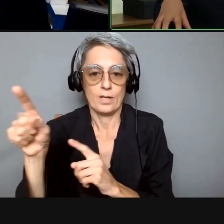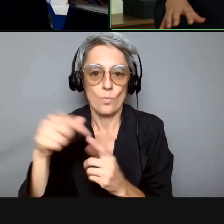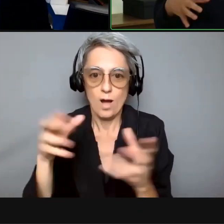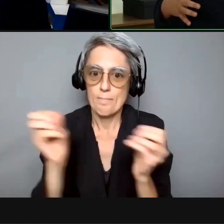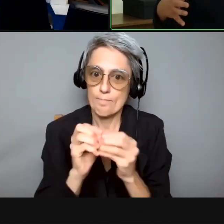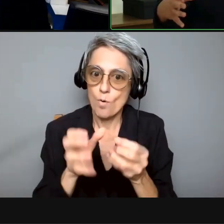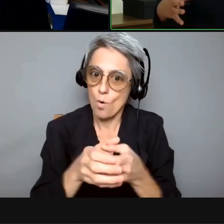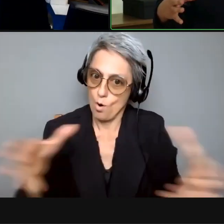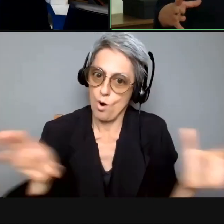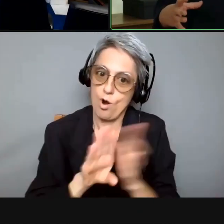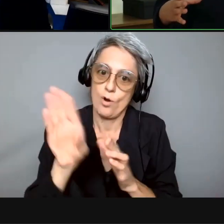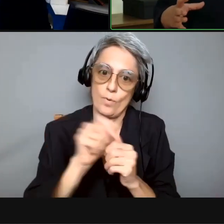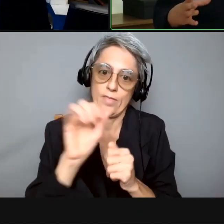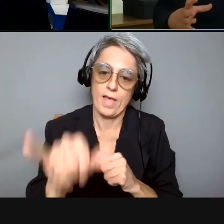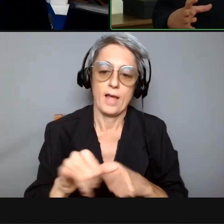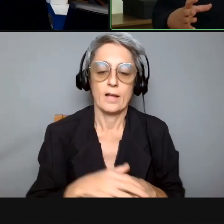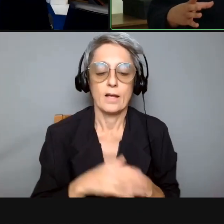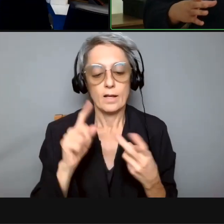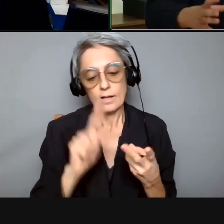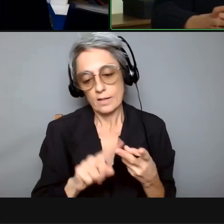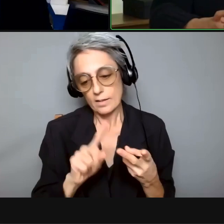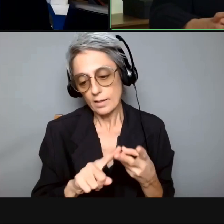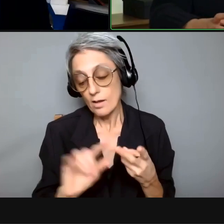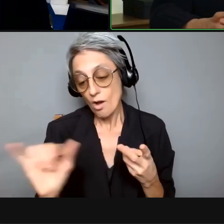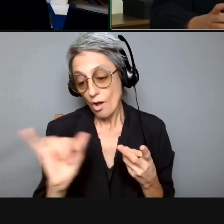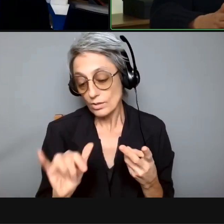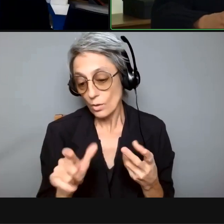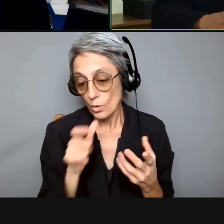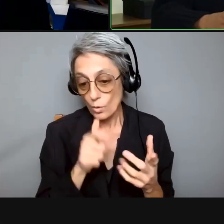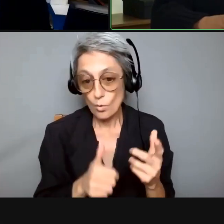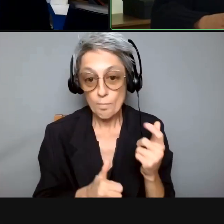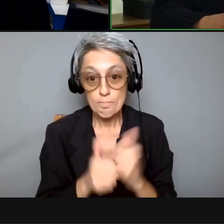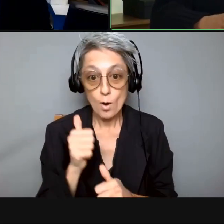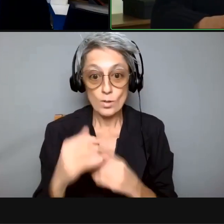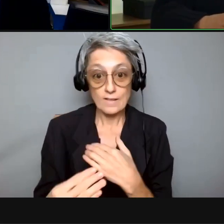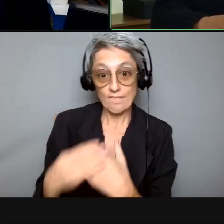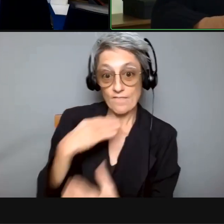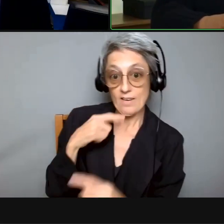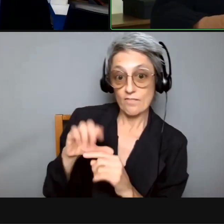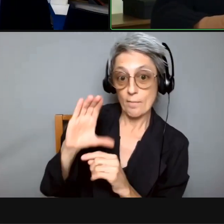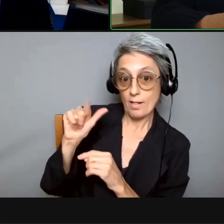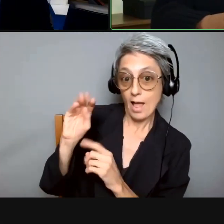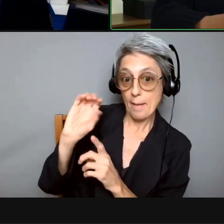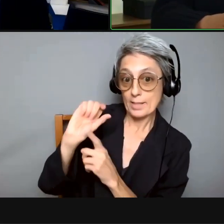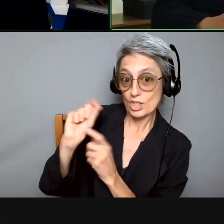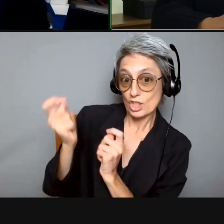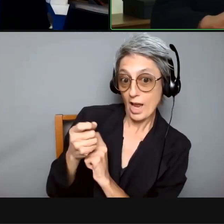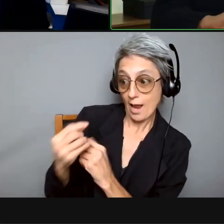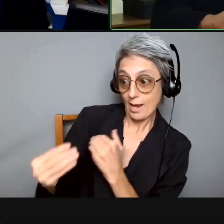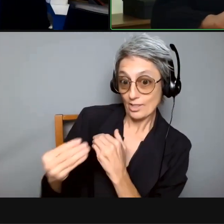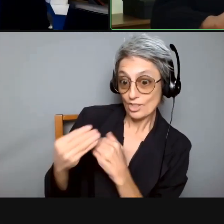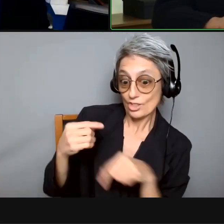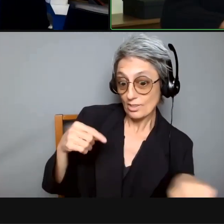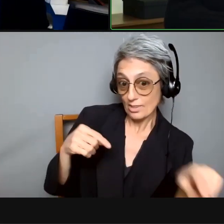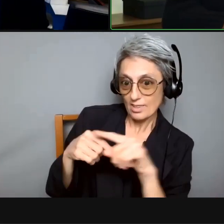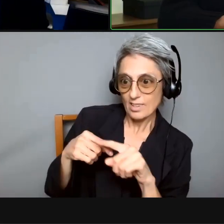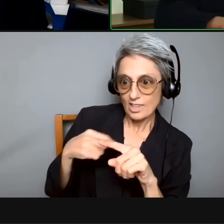how to make sure that the people most impacted by climate change also see the benefit of the tremendous amount of policymaking